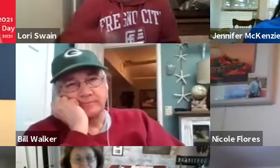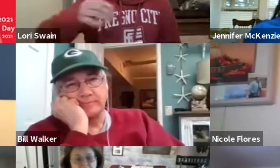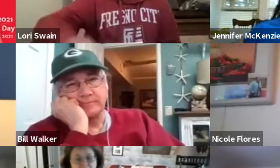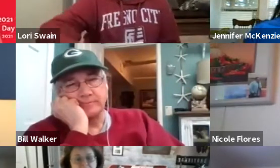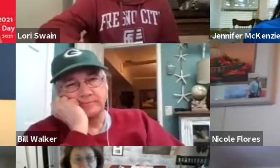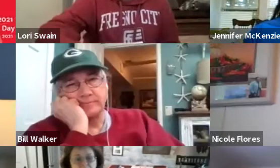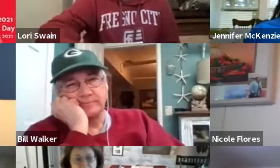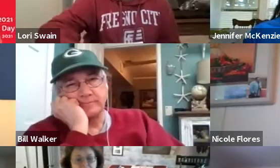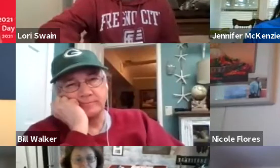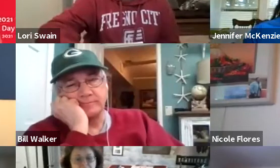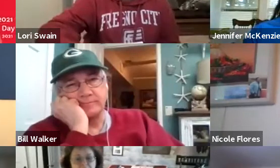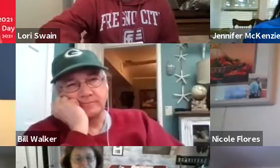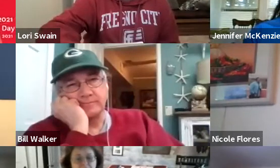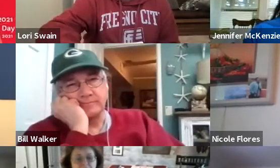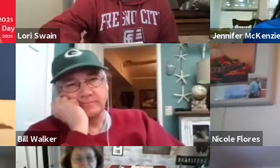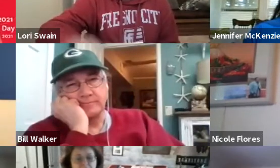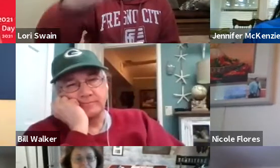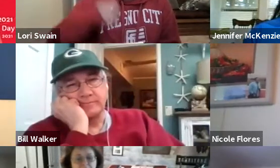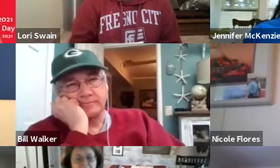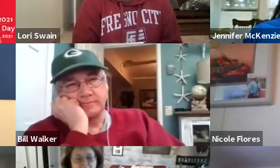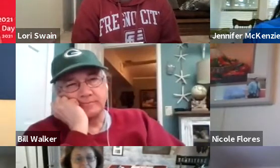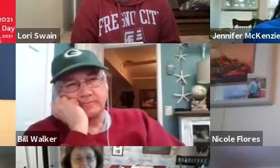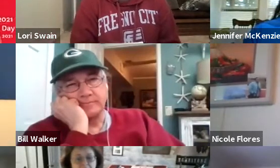depends was ready to go. I'll go first.